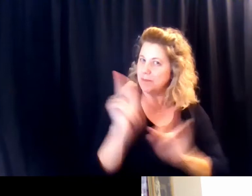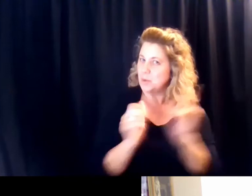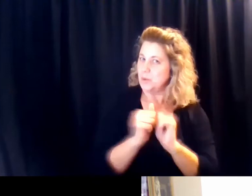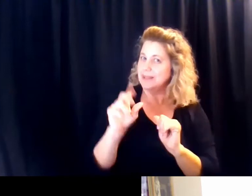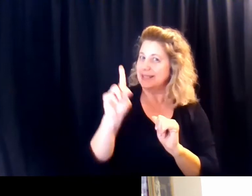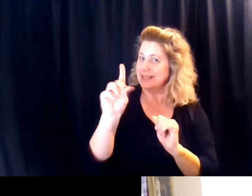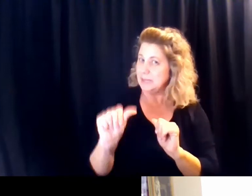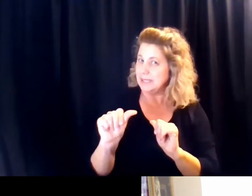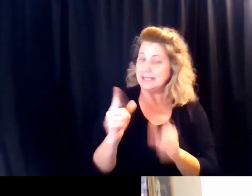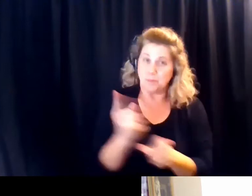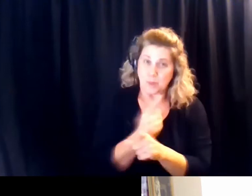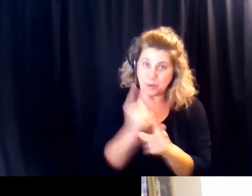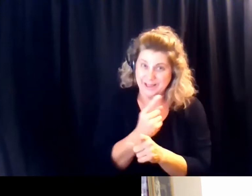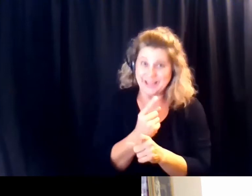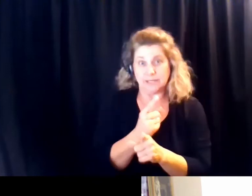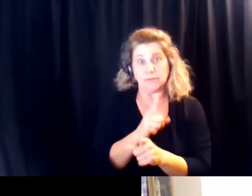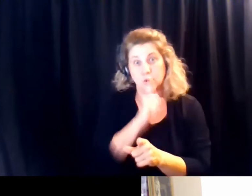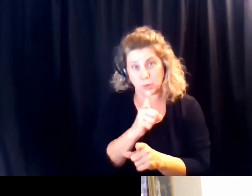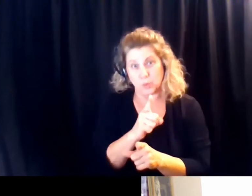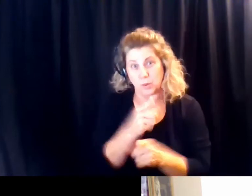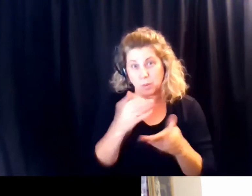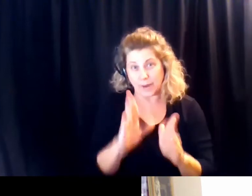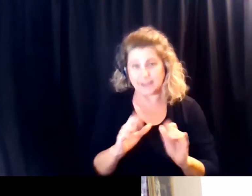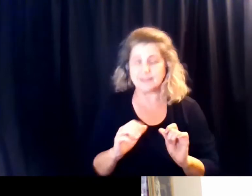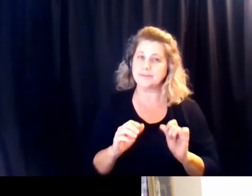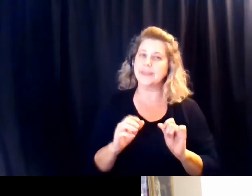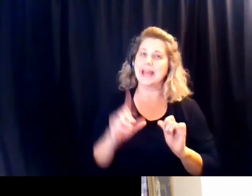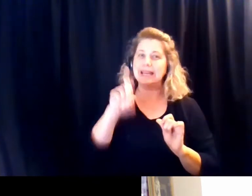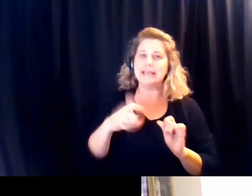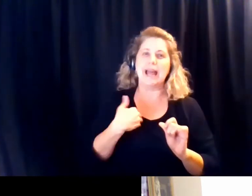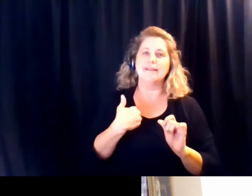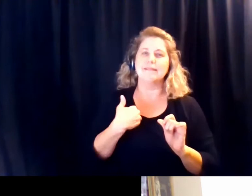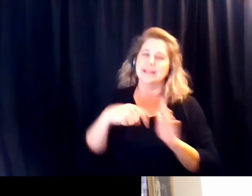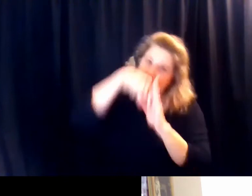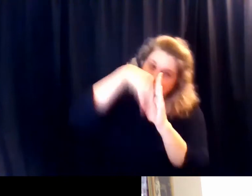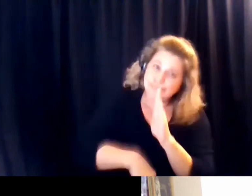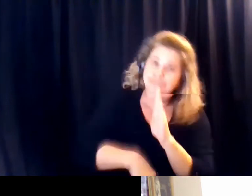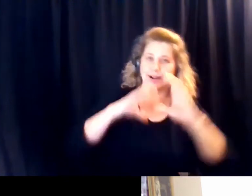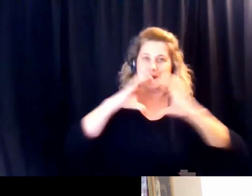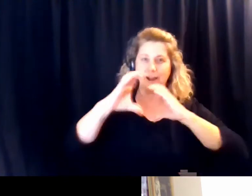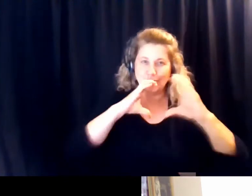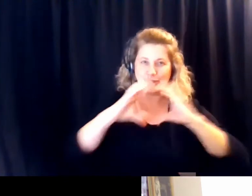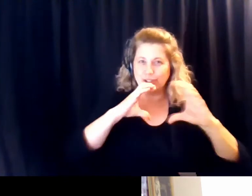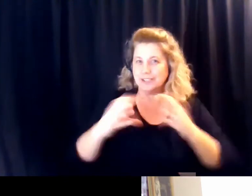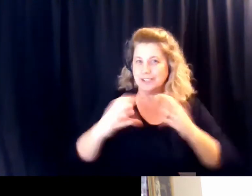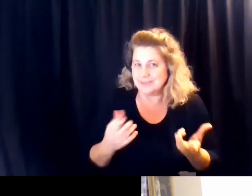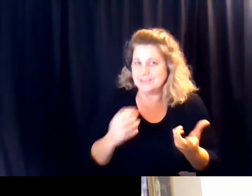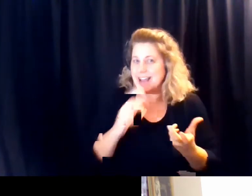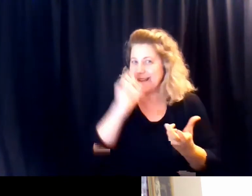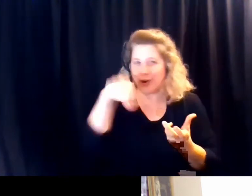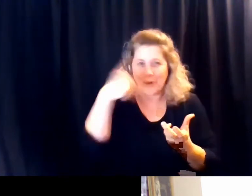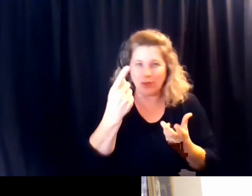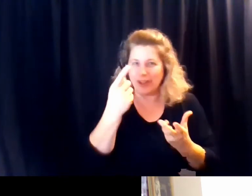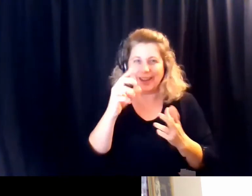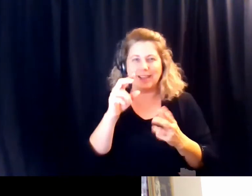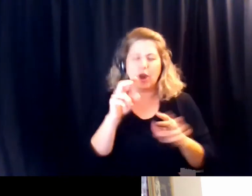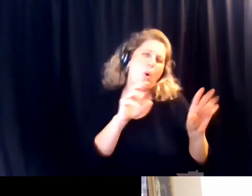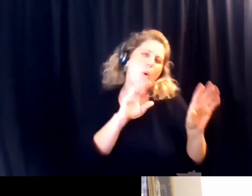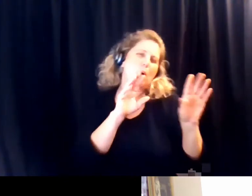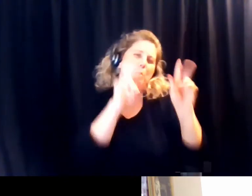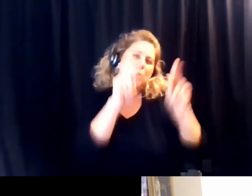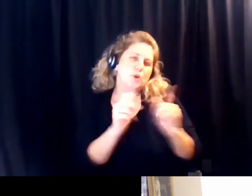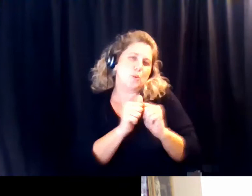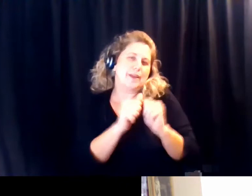Judith Heumann: The support that they need and accessible having with personal assistant services etc. And so, and paying people appropriate wages.